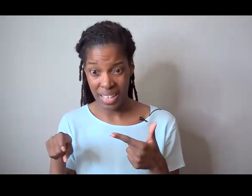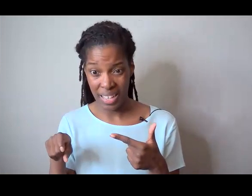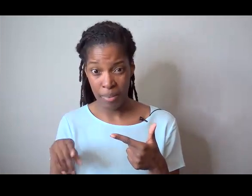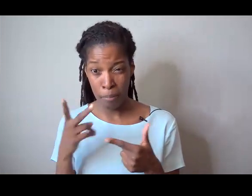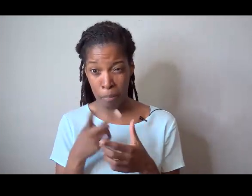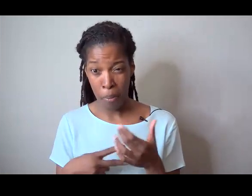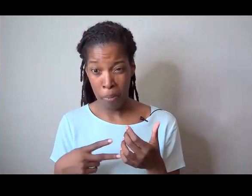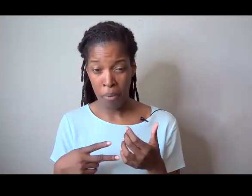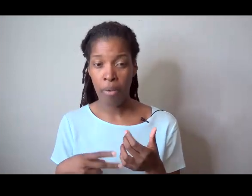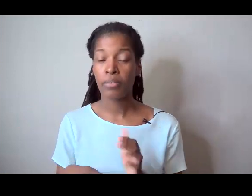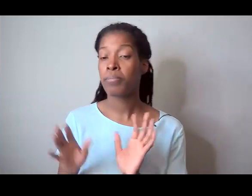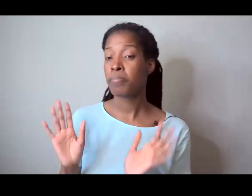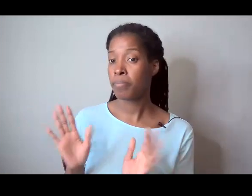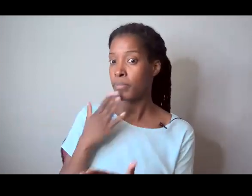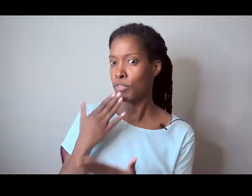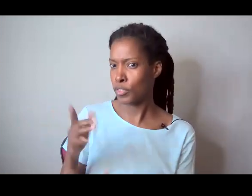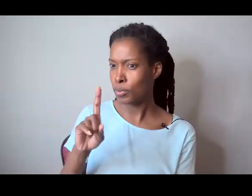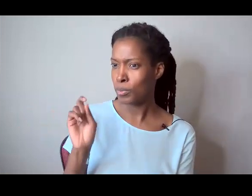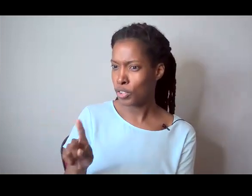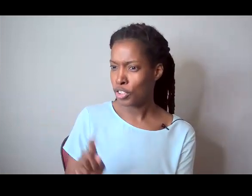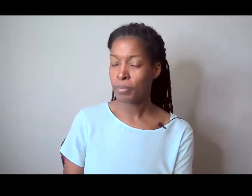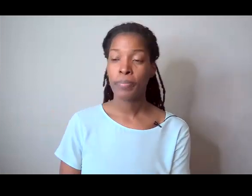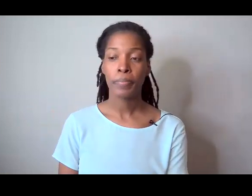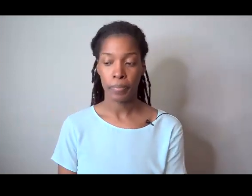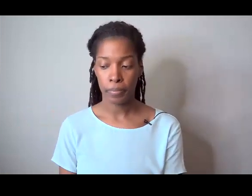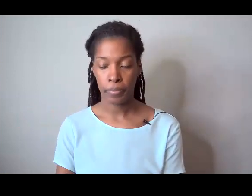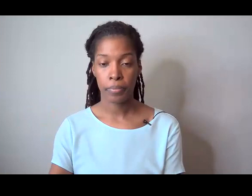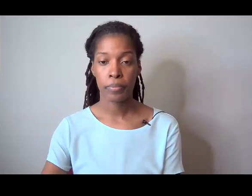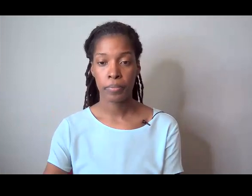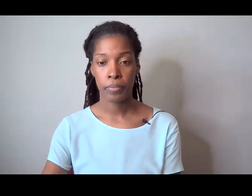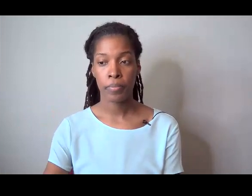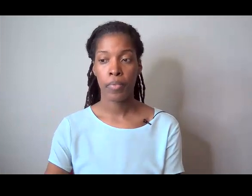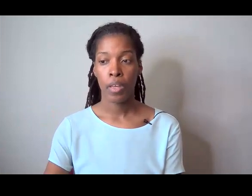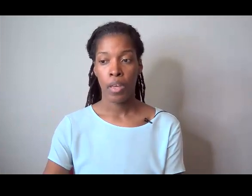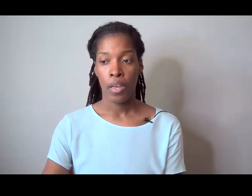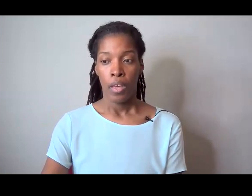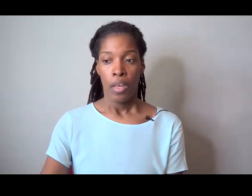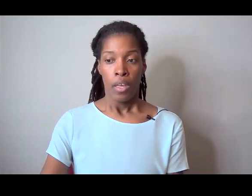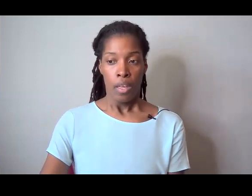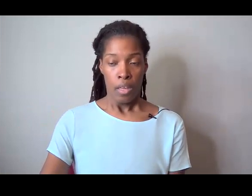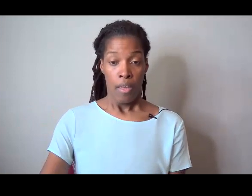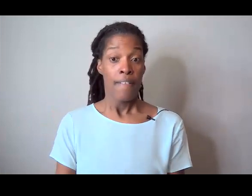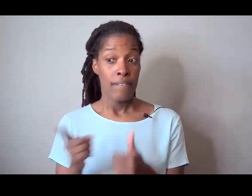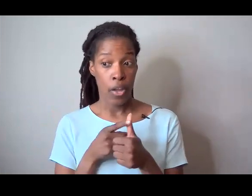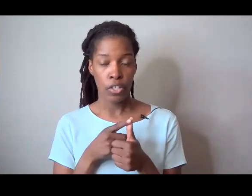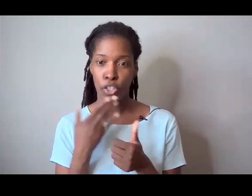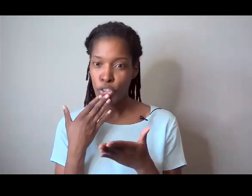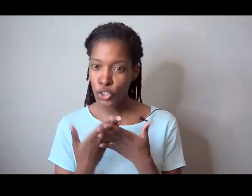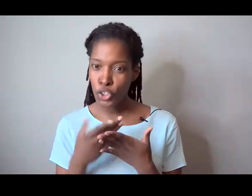First, Doris, what I would say is it's great you're exploring all of your options for getting help starting your business.